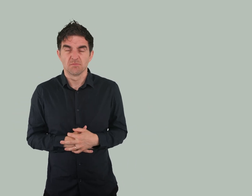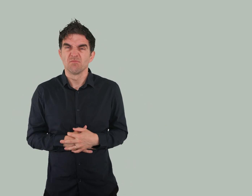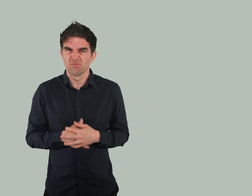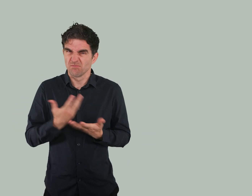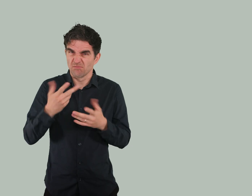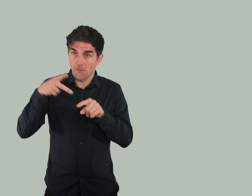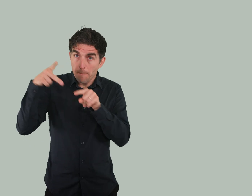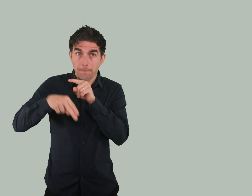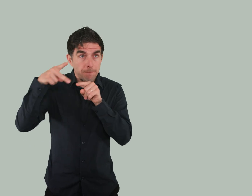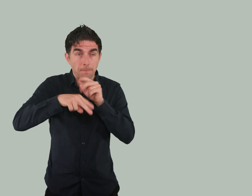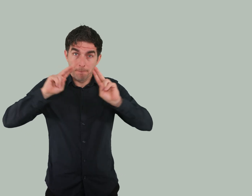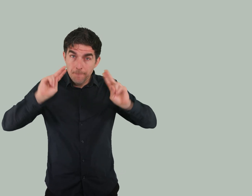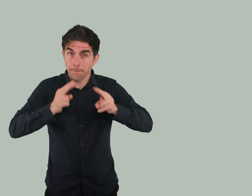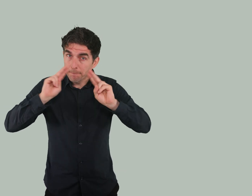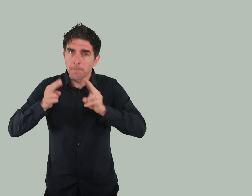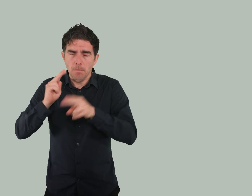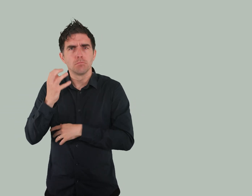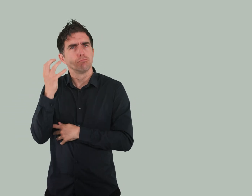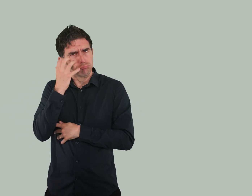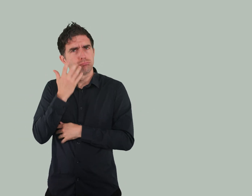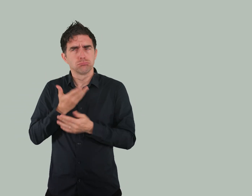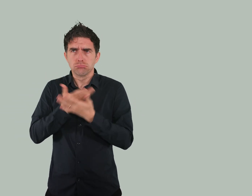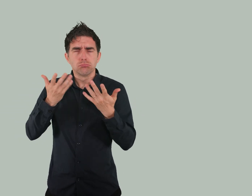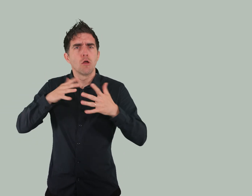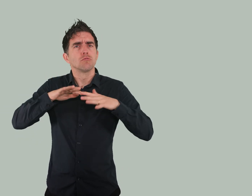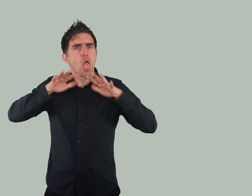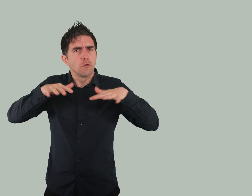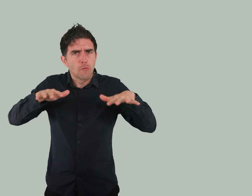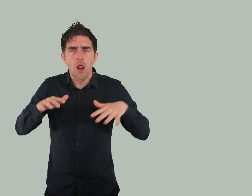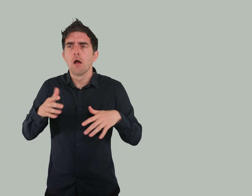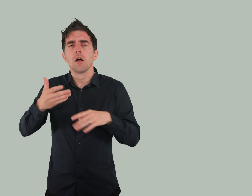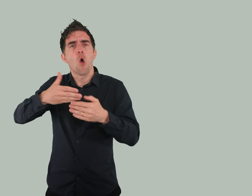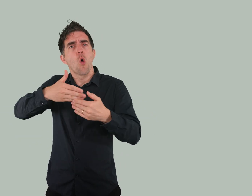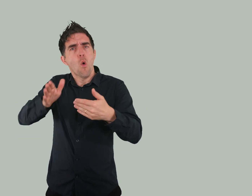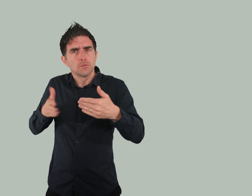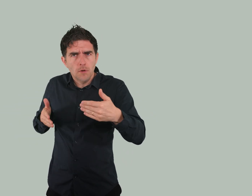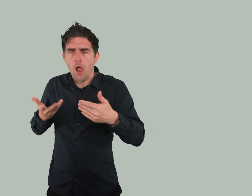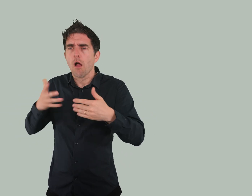The cuts have fallen disproportionately on rural, coastal